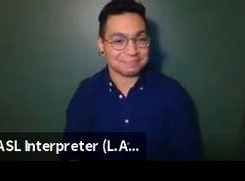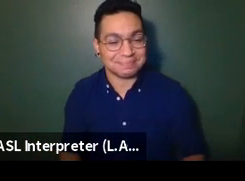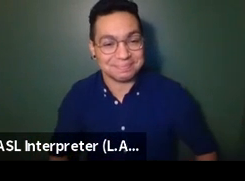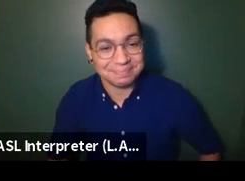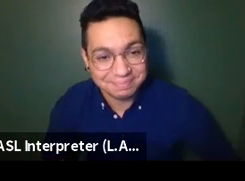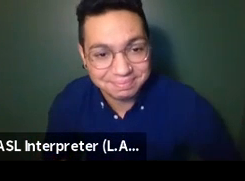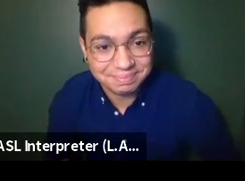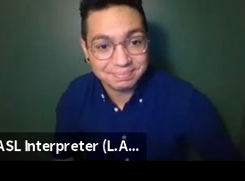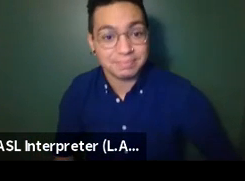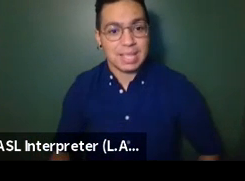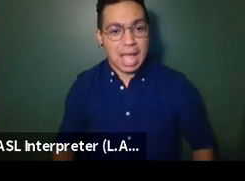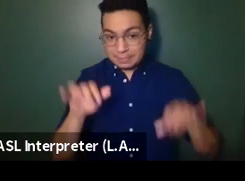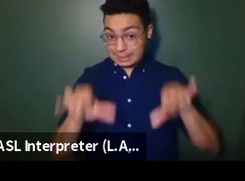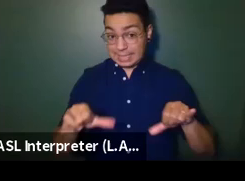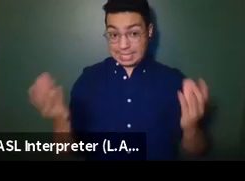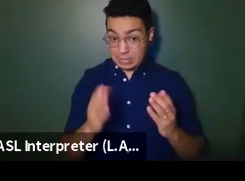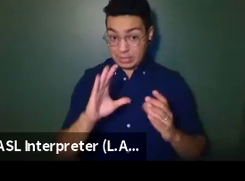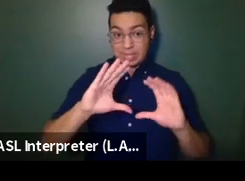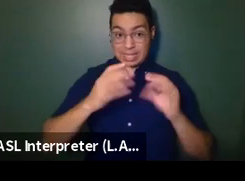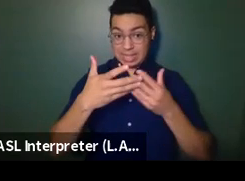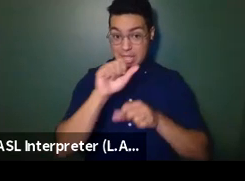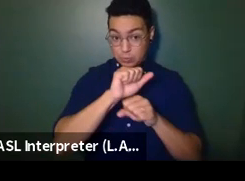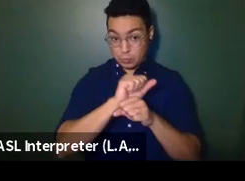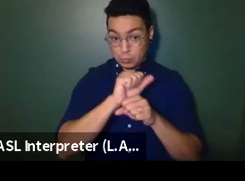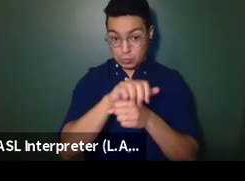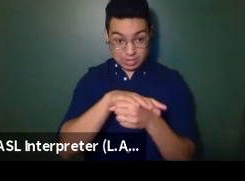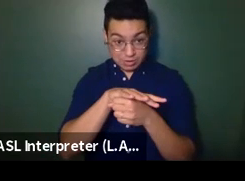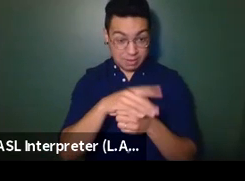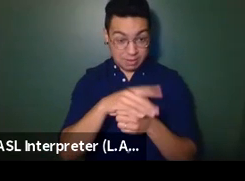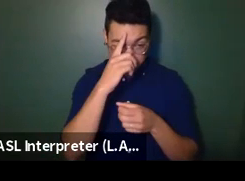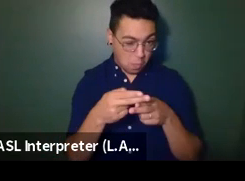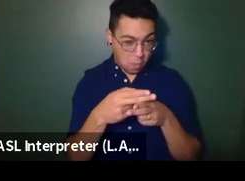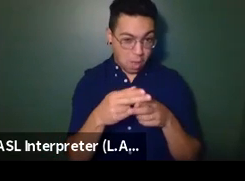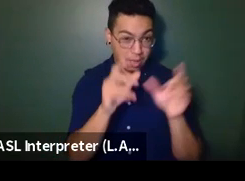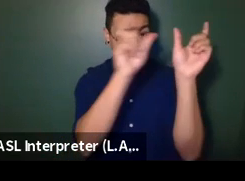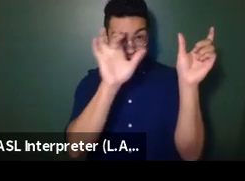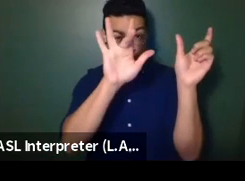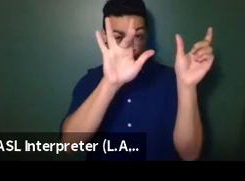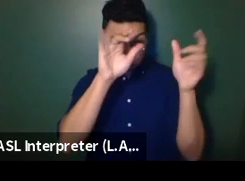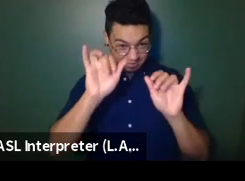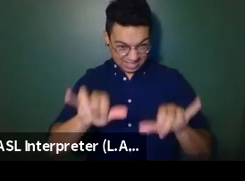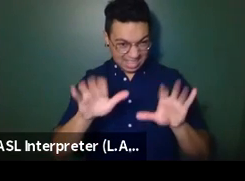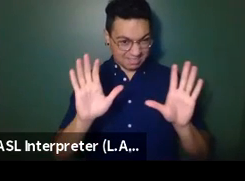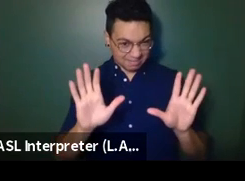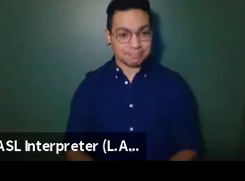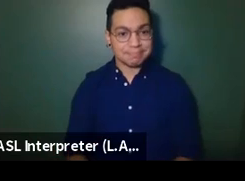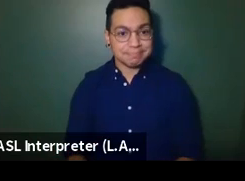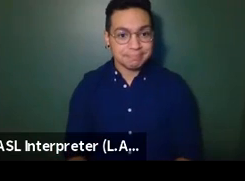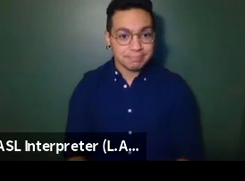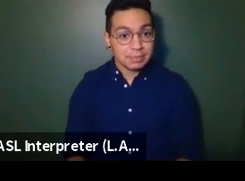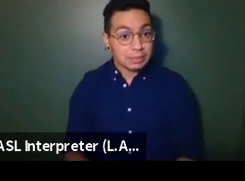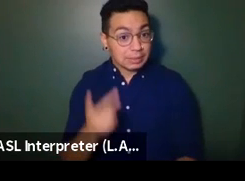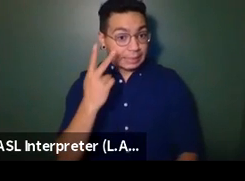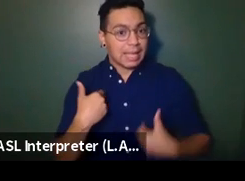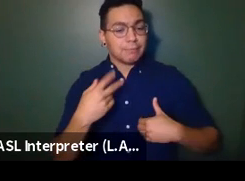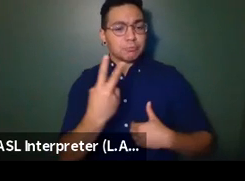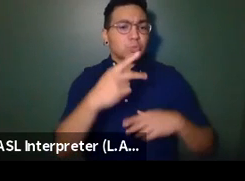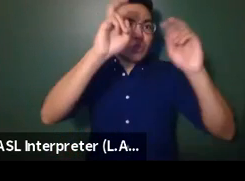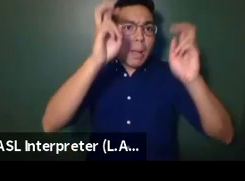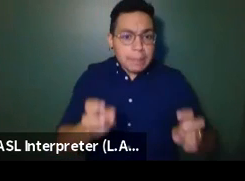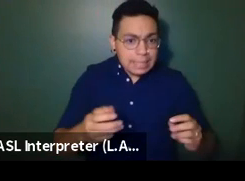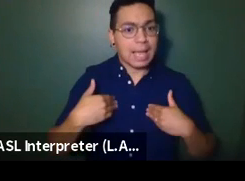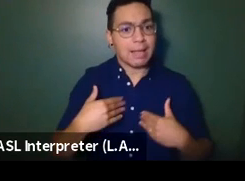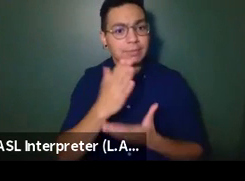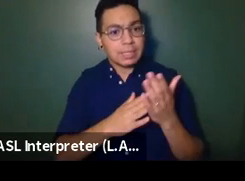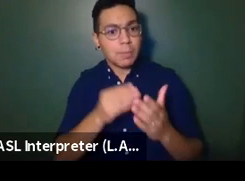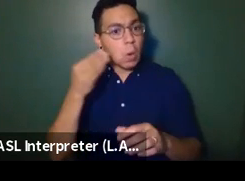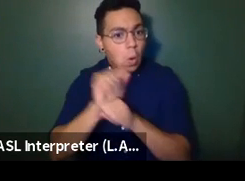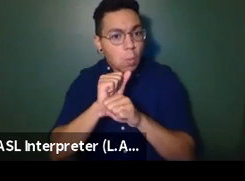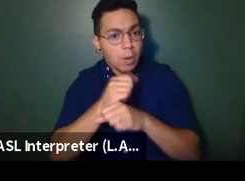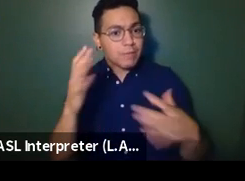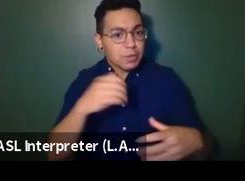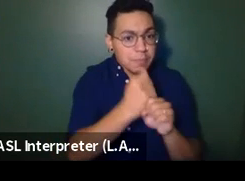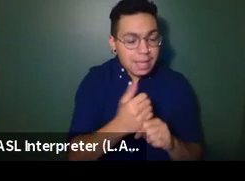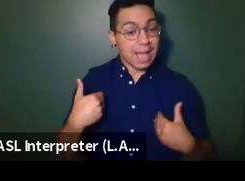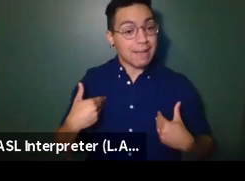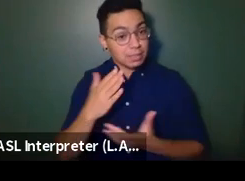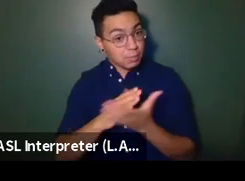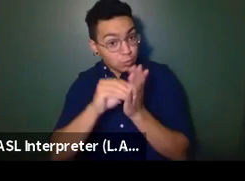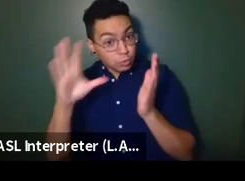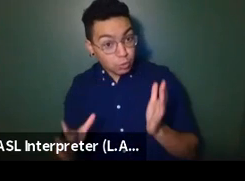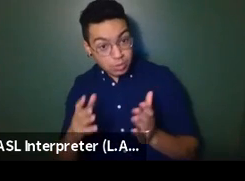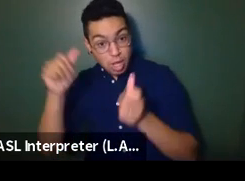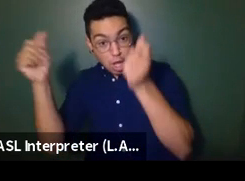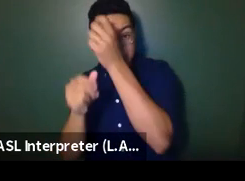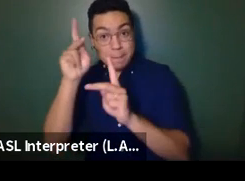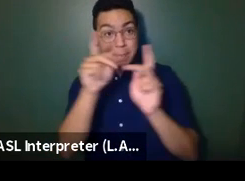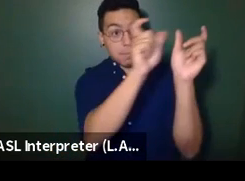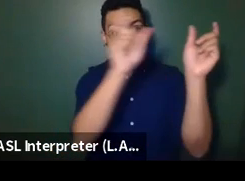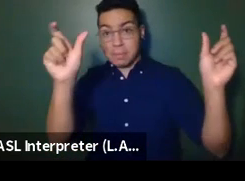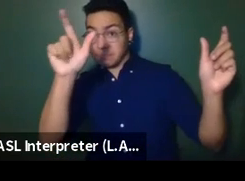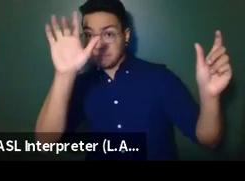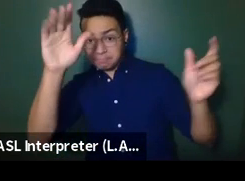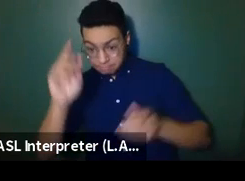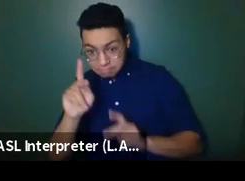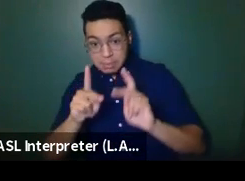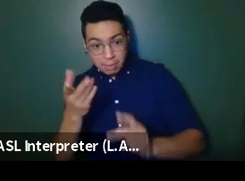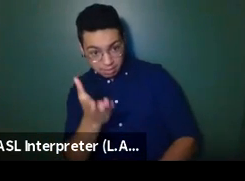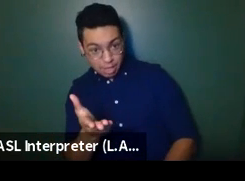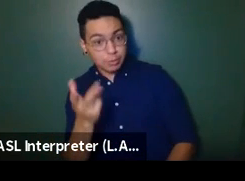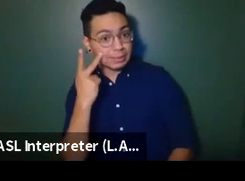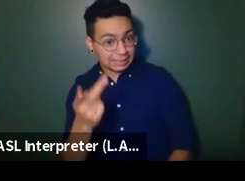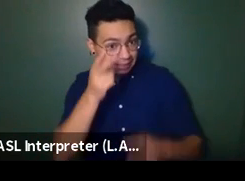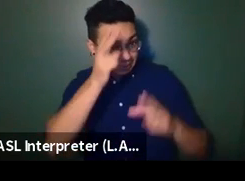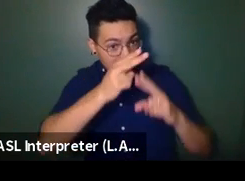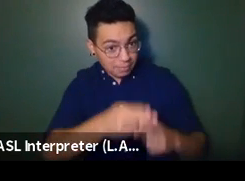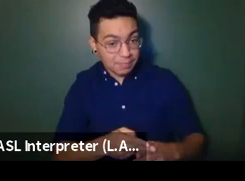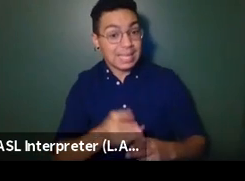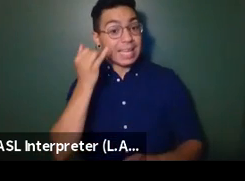Katherine Livick - ESD 112: I'm going to stay here in my Classwork for a little bit. You can see that I have my topics, I have some assignments I've already created. I have some students in this class in my People tab. So when I assign things I can choose who to assign them to.